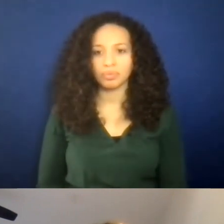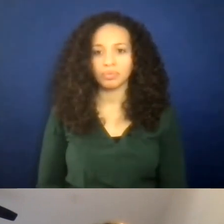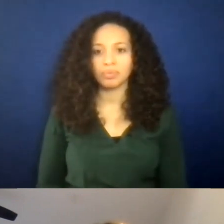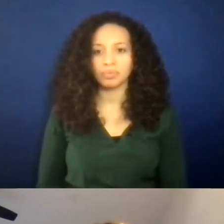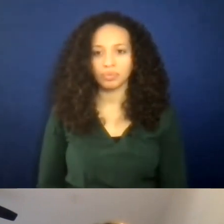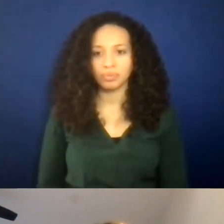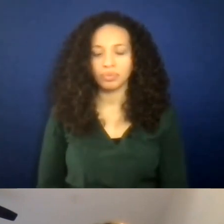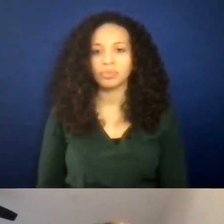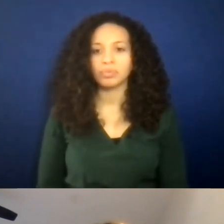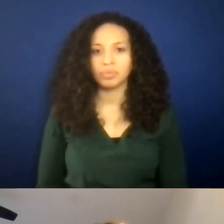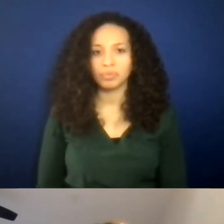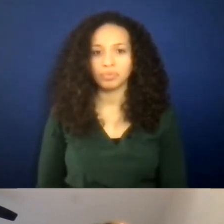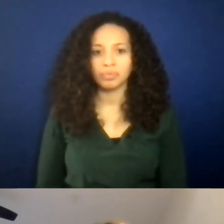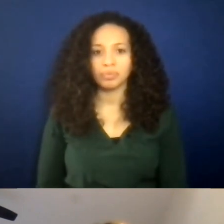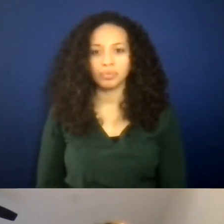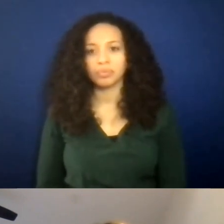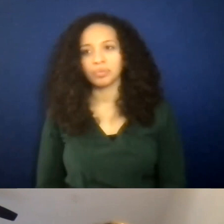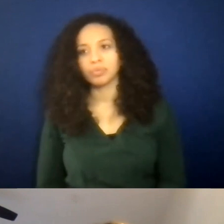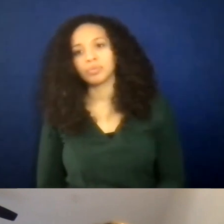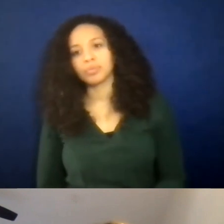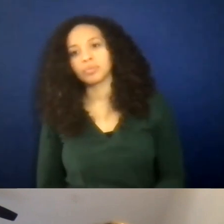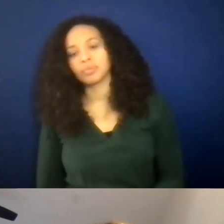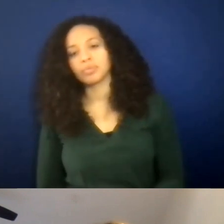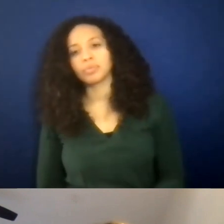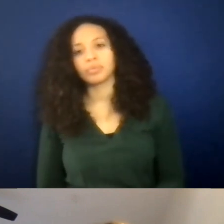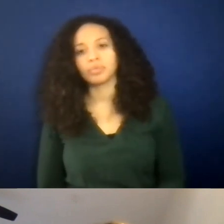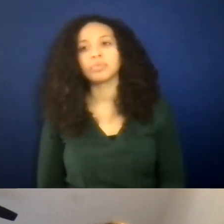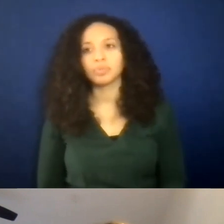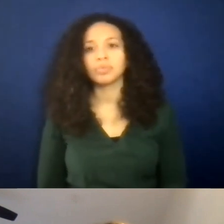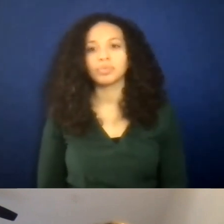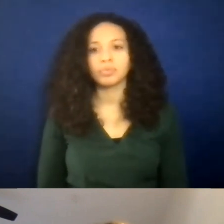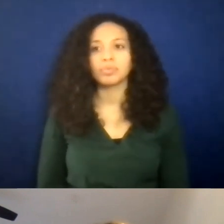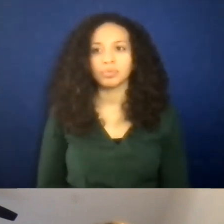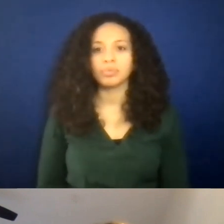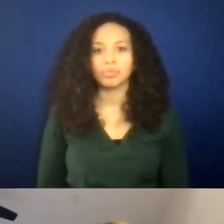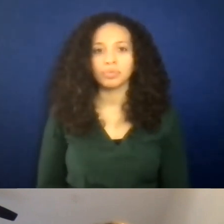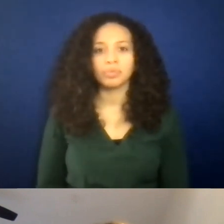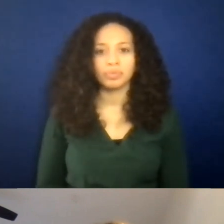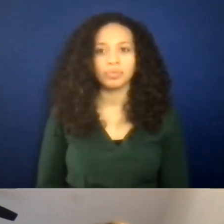It won't... you want to make sure it's on record just in case there's a dispute later.